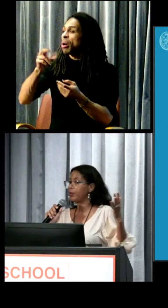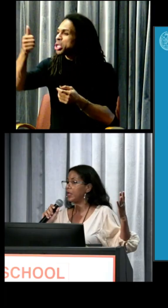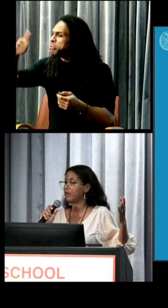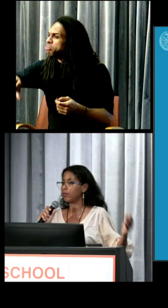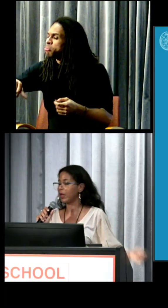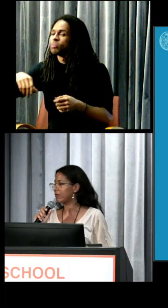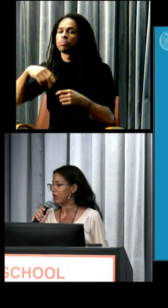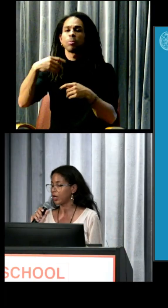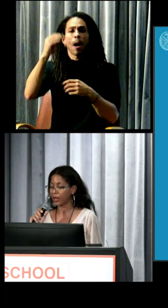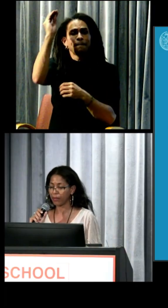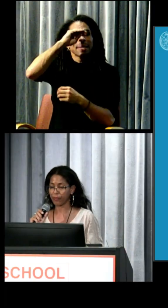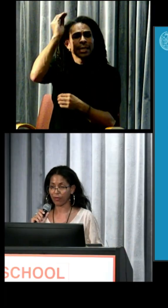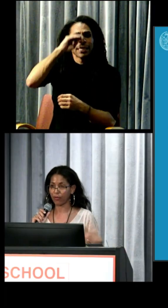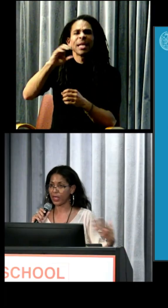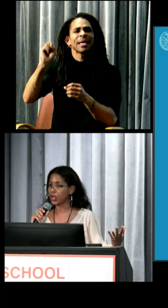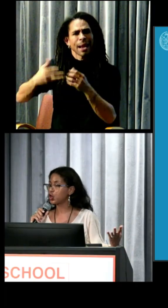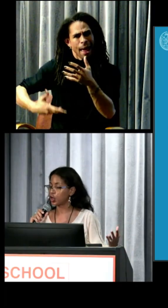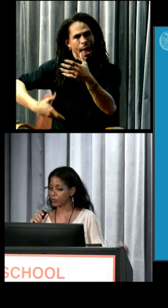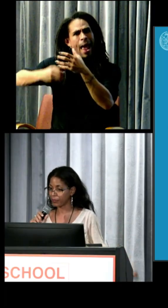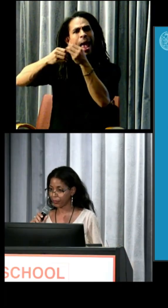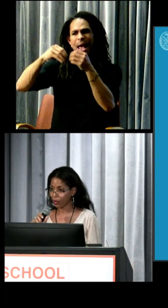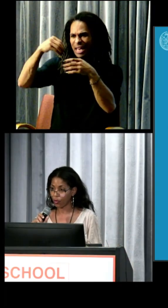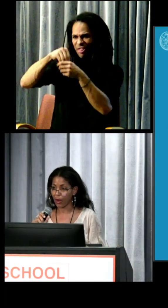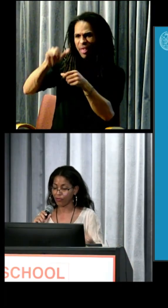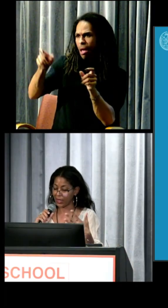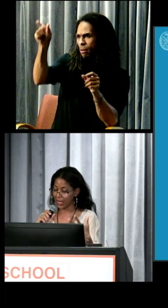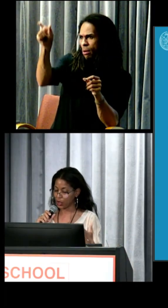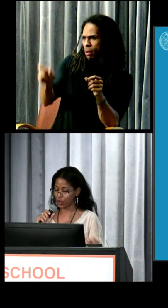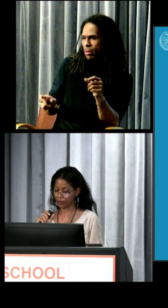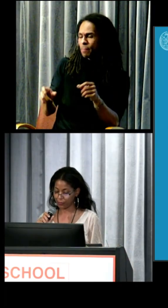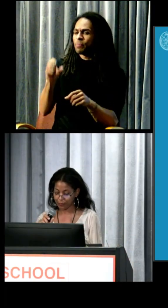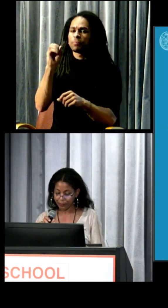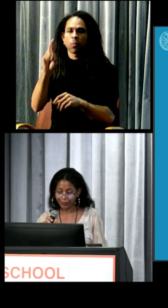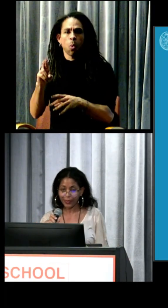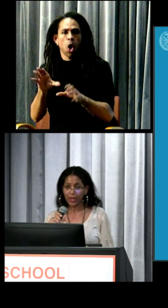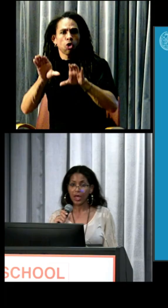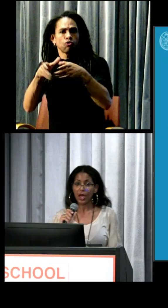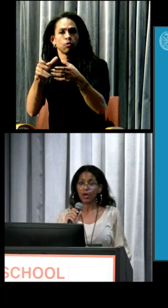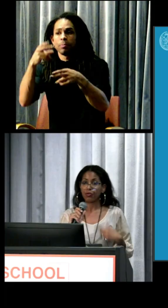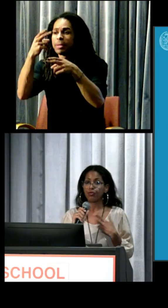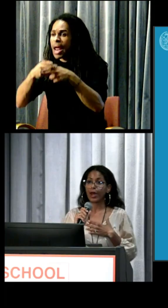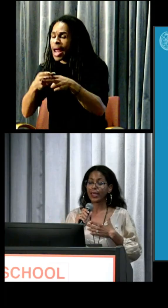Again, you know, typically when we're doing this work, we're using maybe one or two data sets to